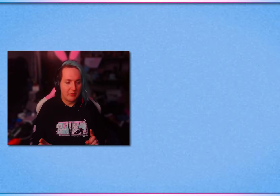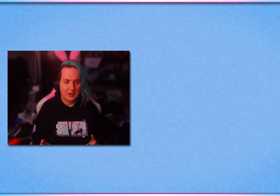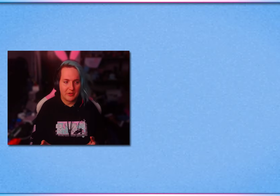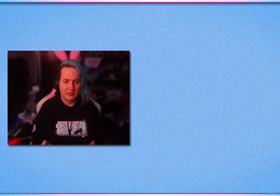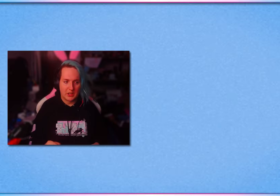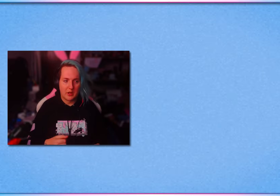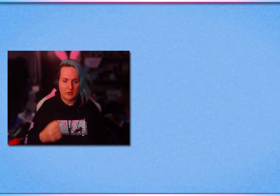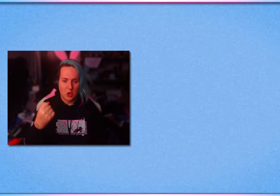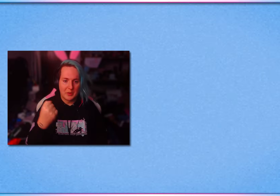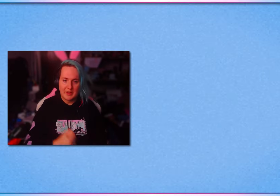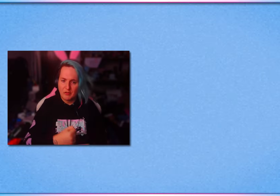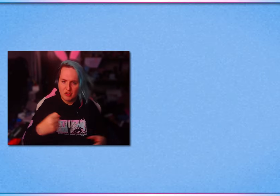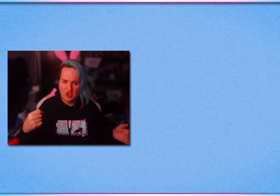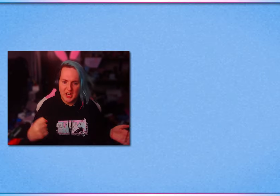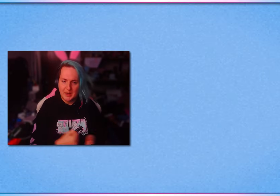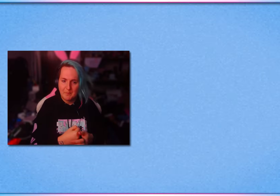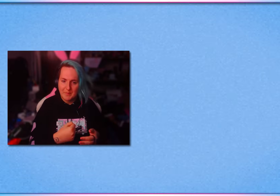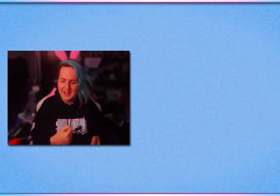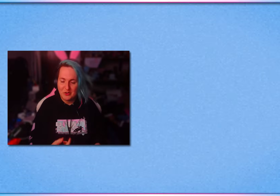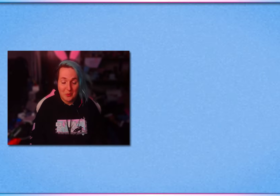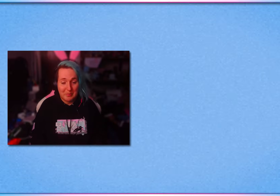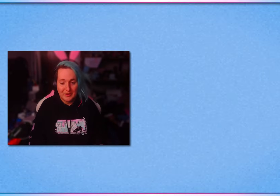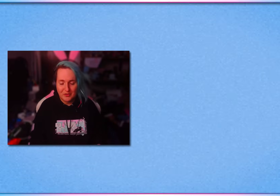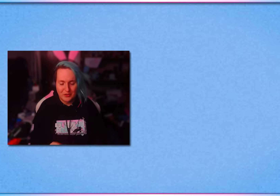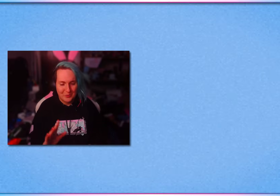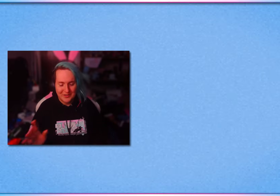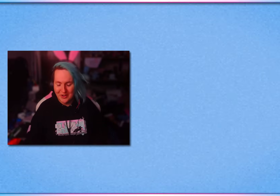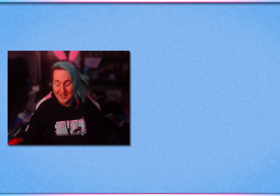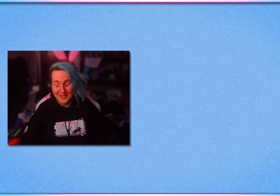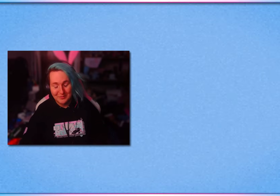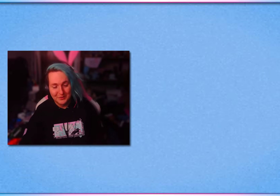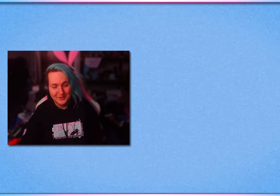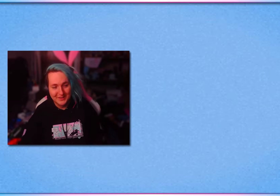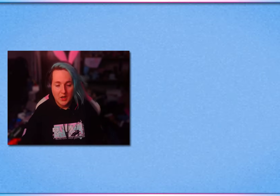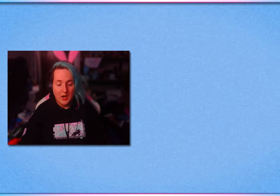which is Glasgow is G into a punch, which I love.